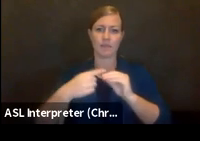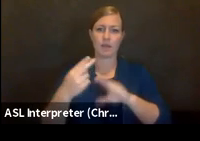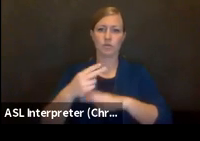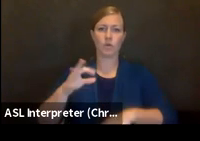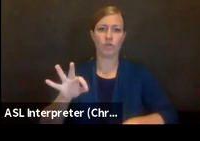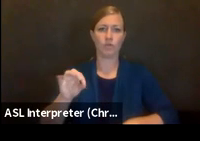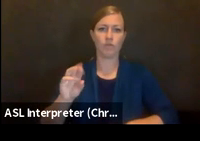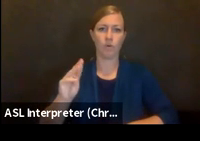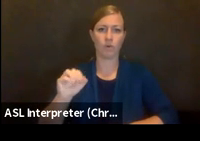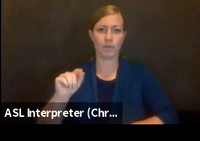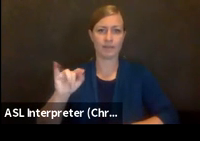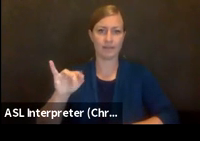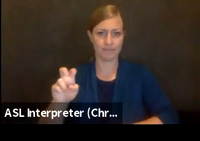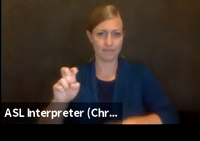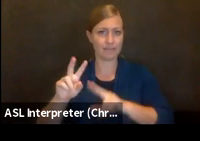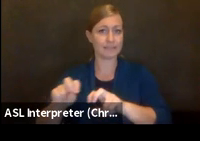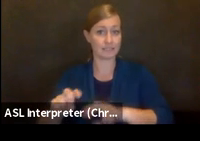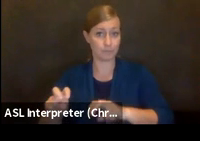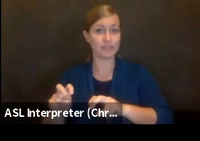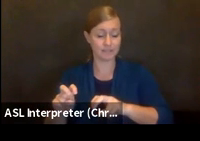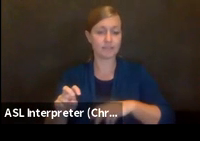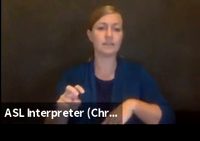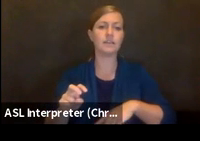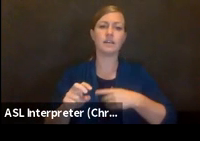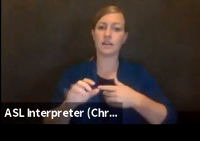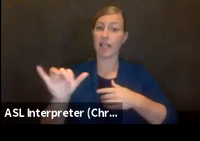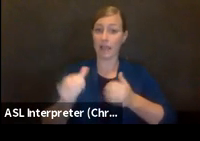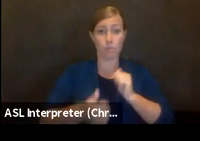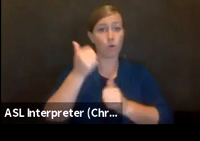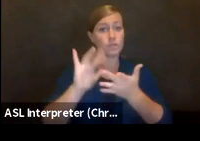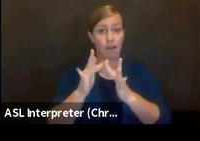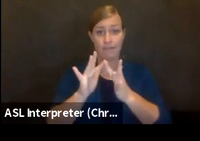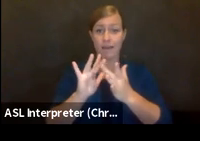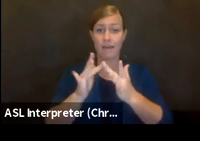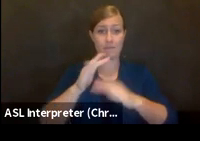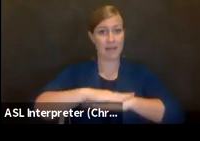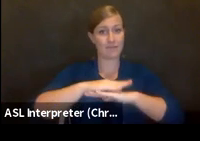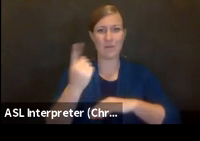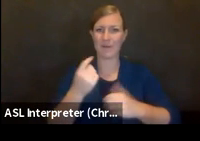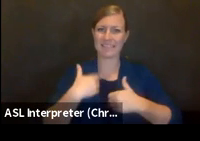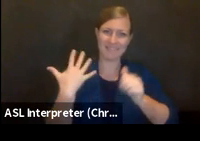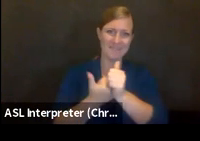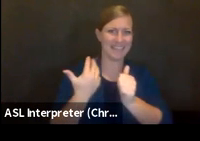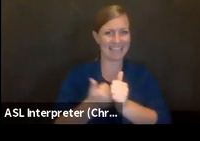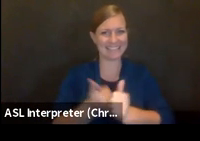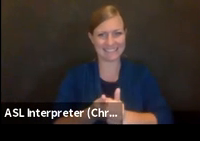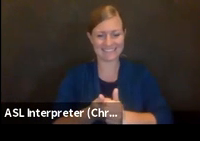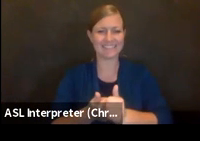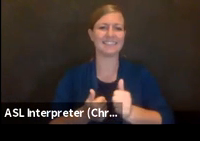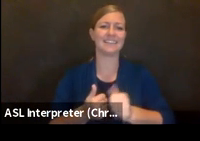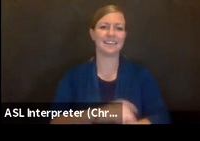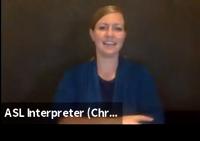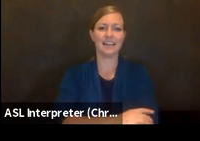ESD 189 - Amy Colburn: This is one thing, like most online platforms, they're always doing updates. And so some of you.